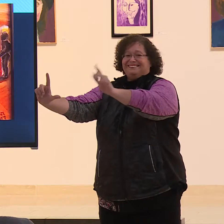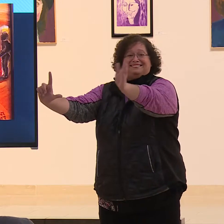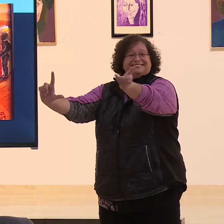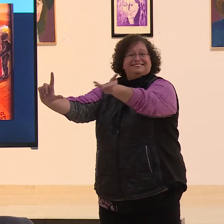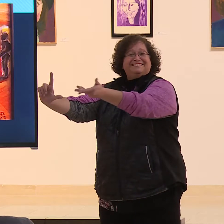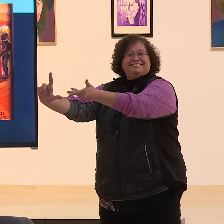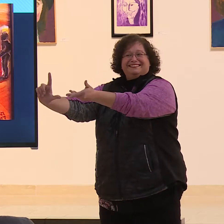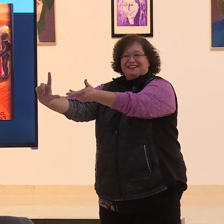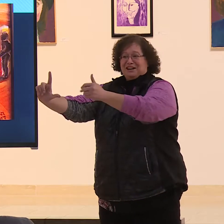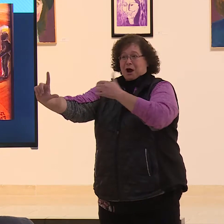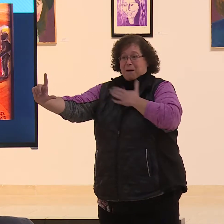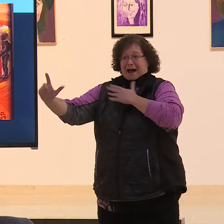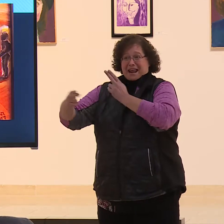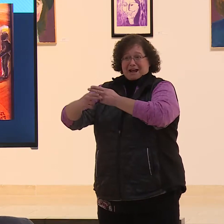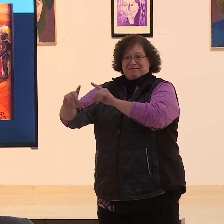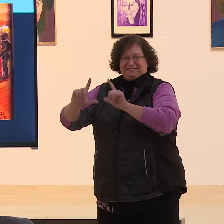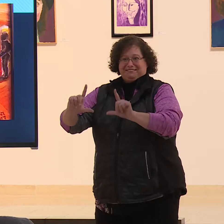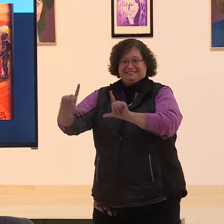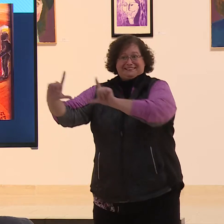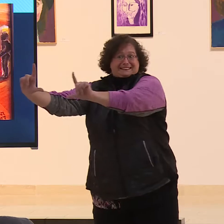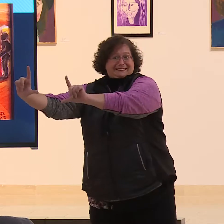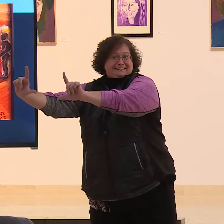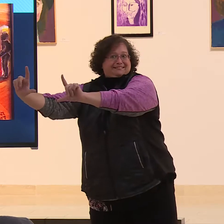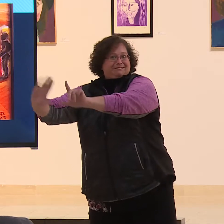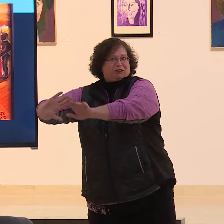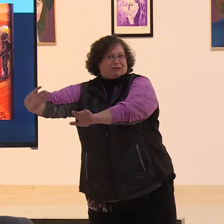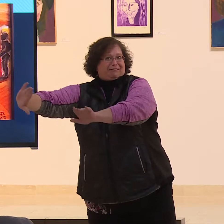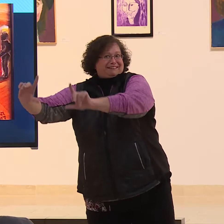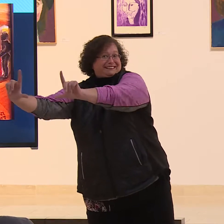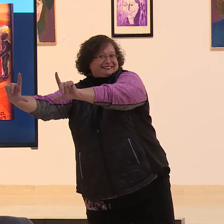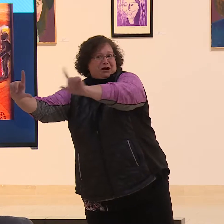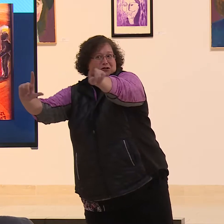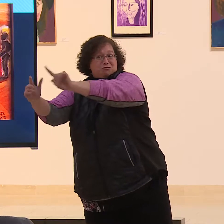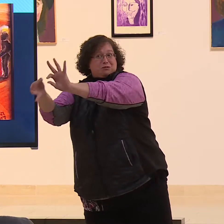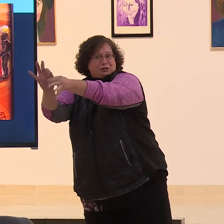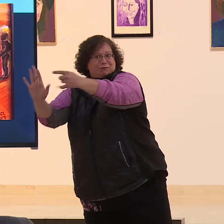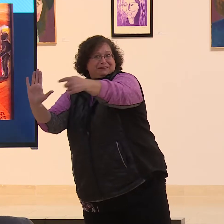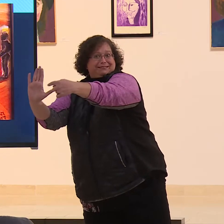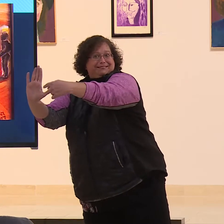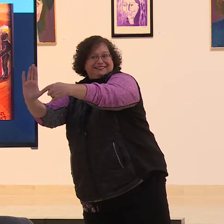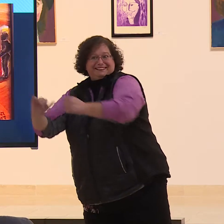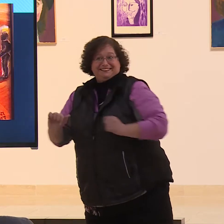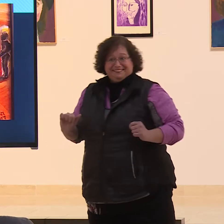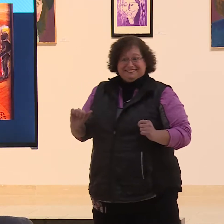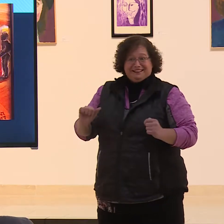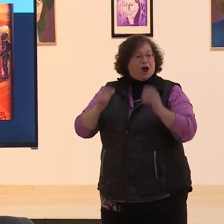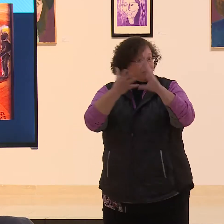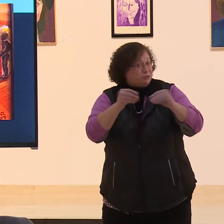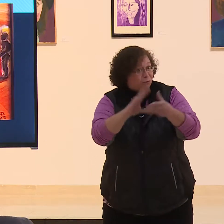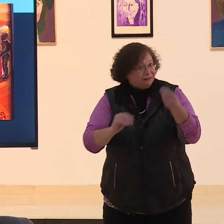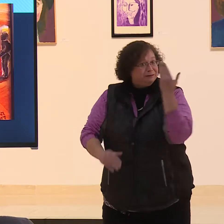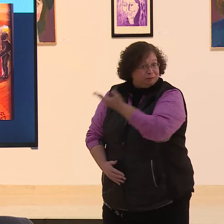Now, for art, my name isn't the focus of that piece. You guys interpret the piece.